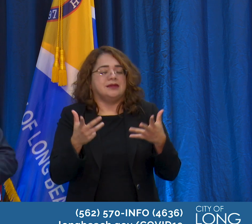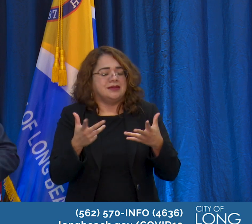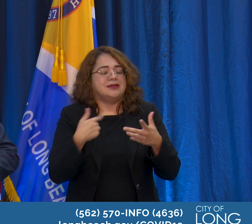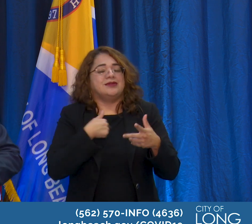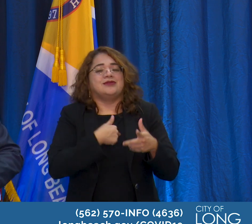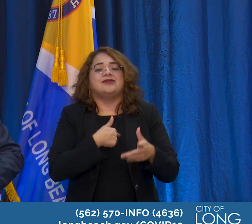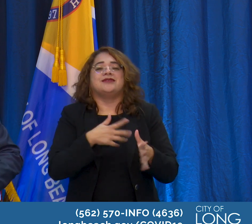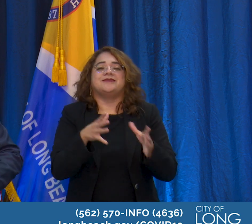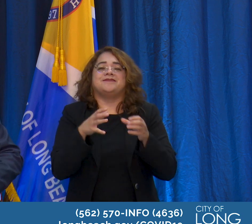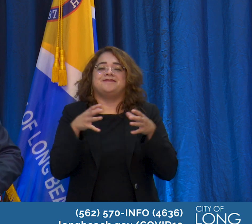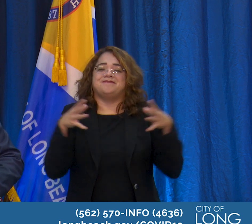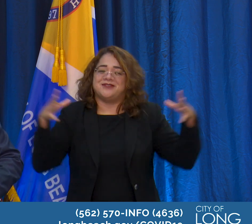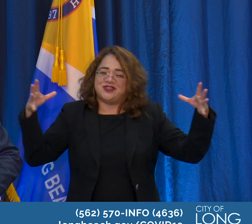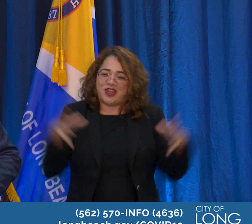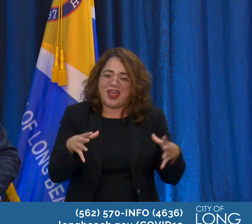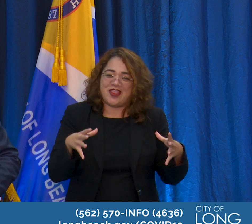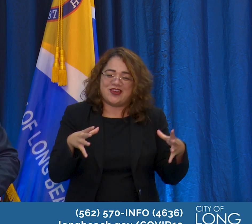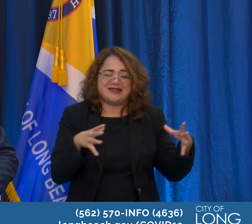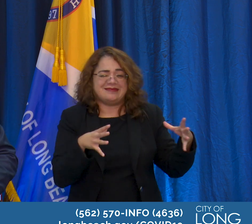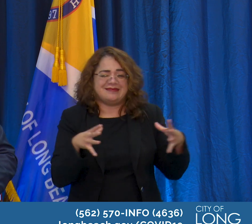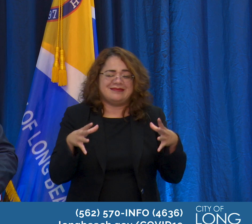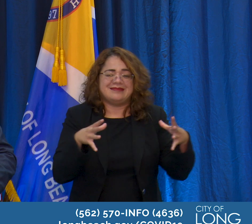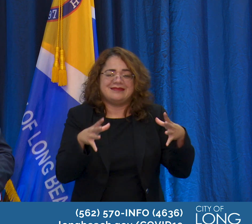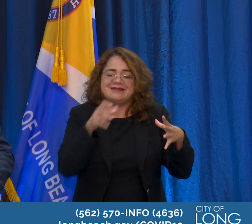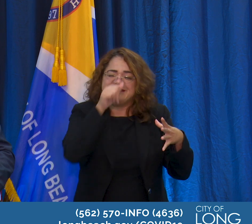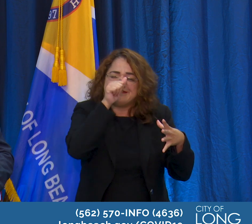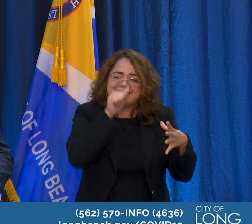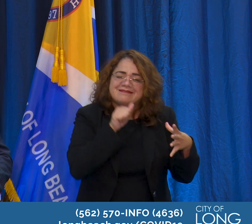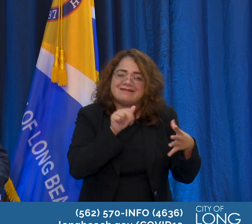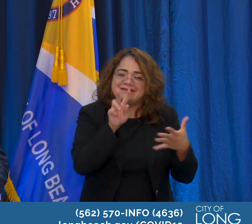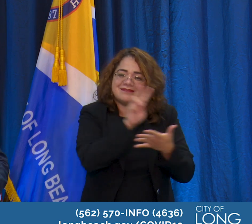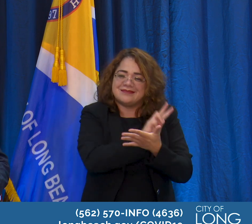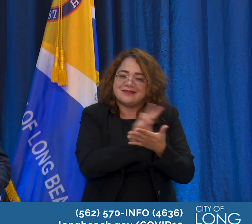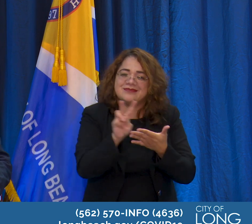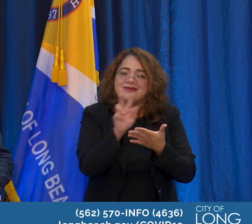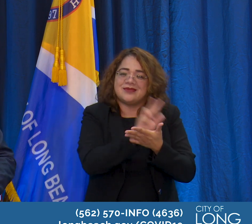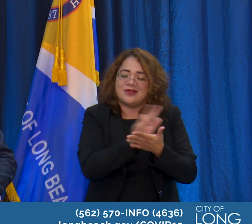We're going to, it's going to take us 2 to 3 weeks to really assess where we are and